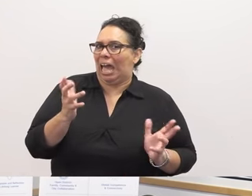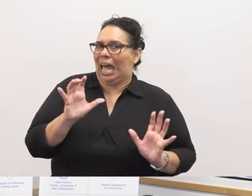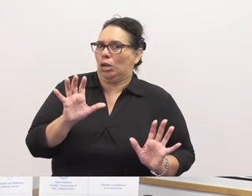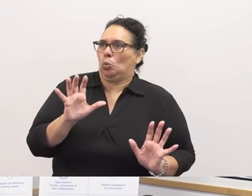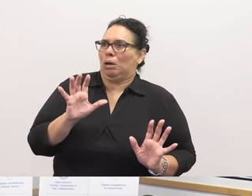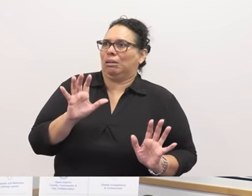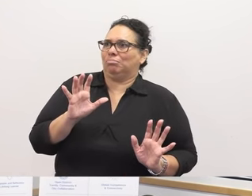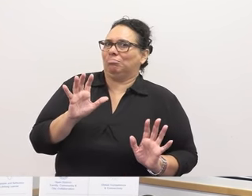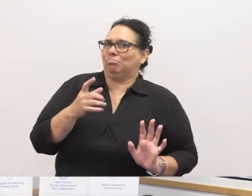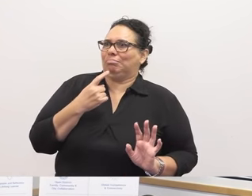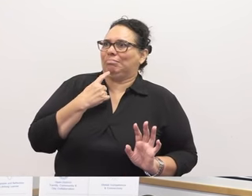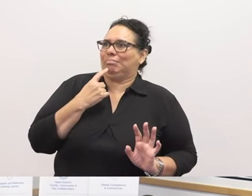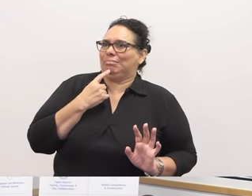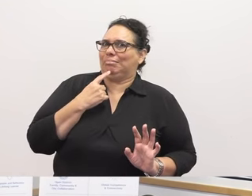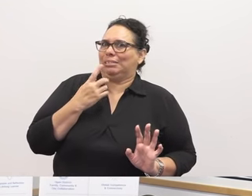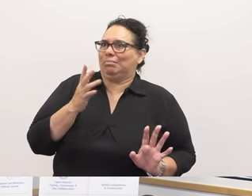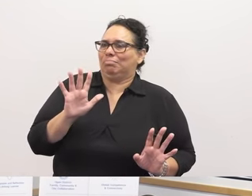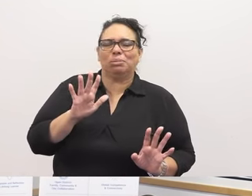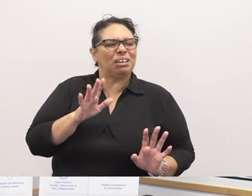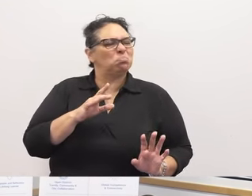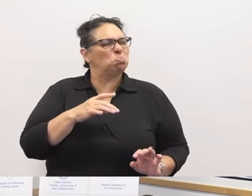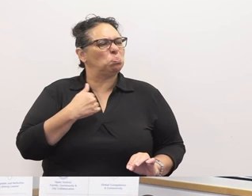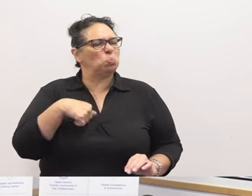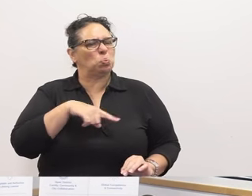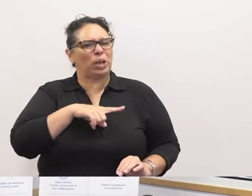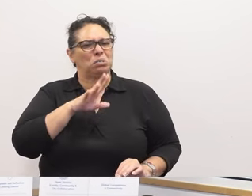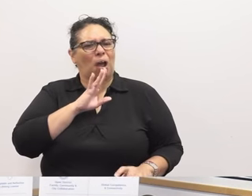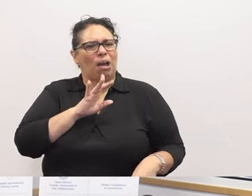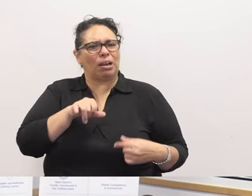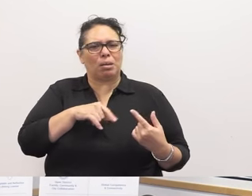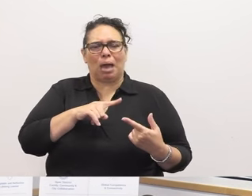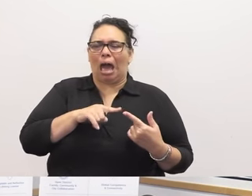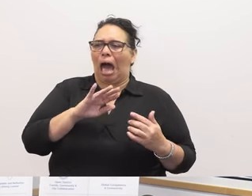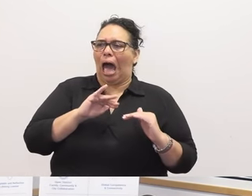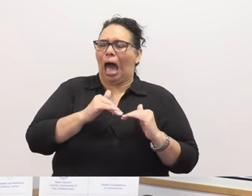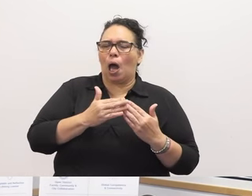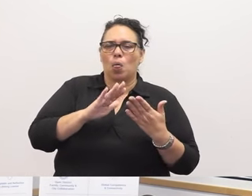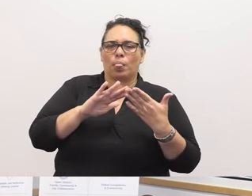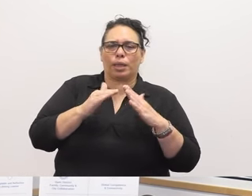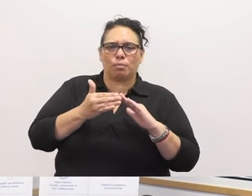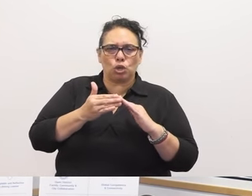but I think that's what we're talking about is how the community and Lincoln